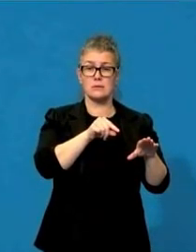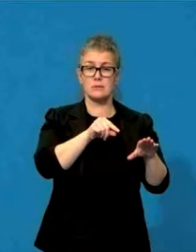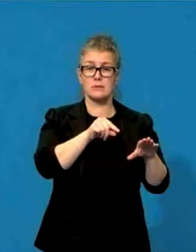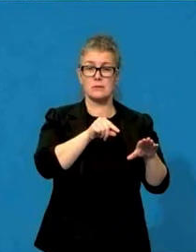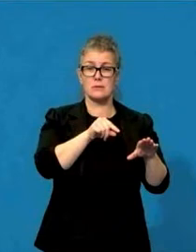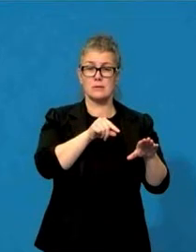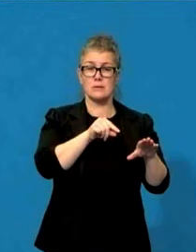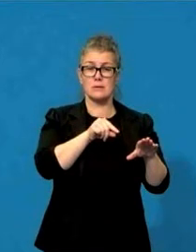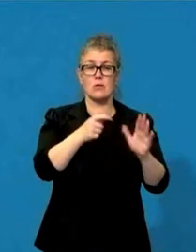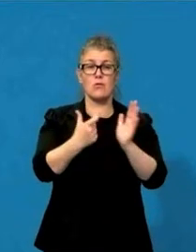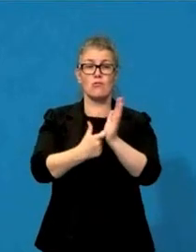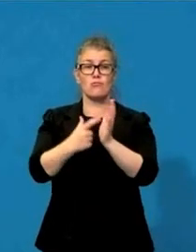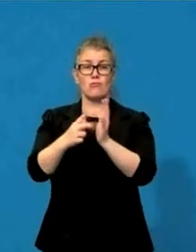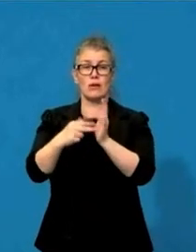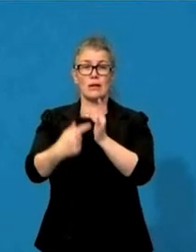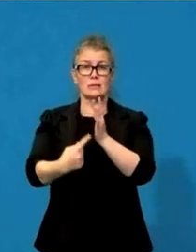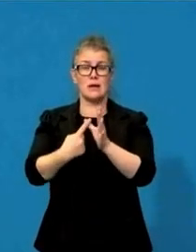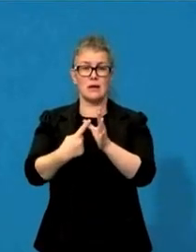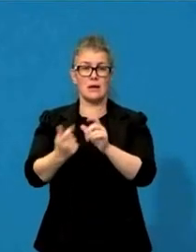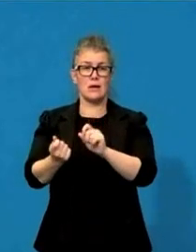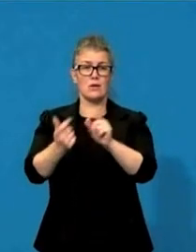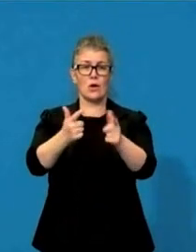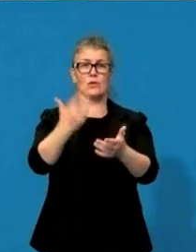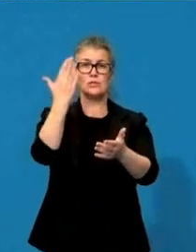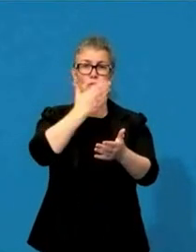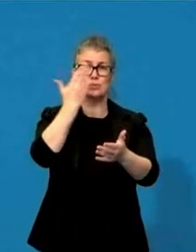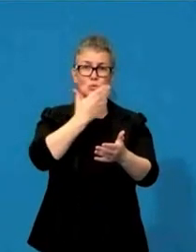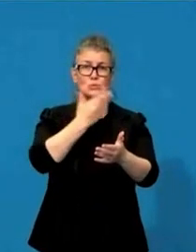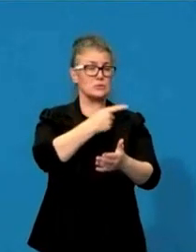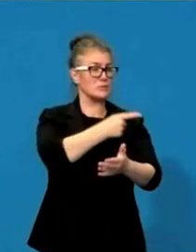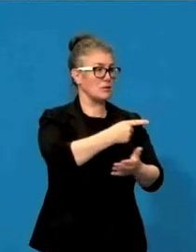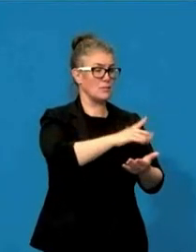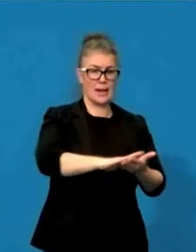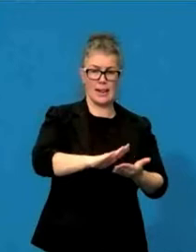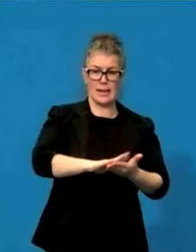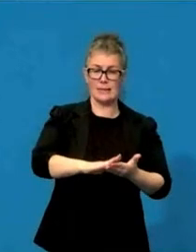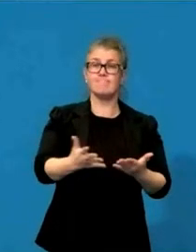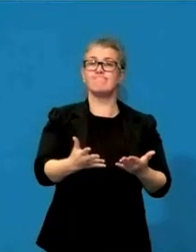cleaning. So, that sort of took that service away from her getting that service from them